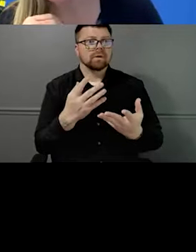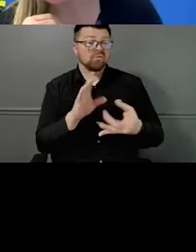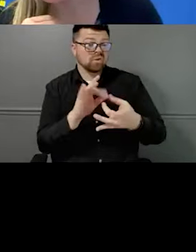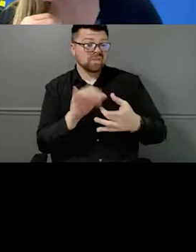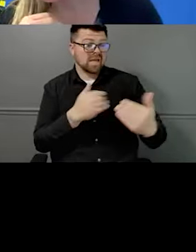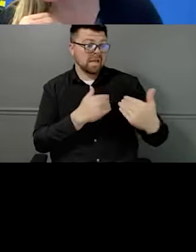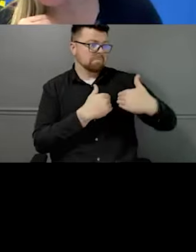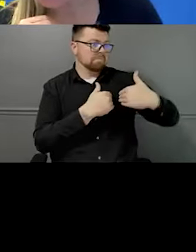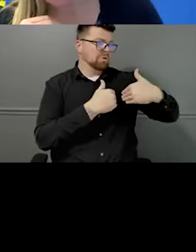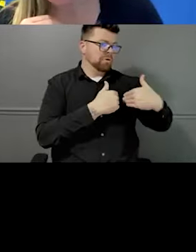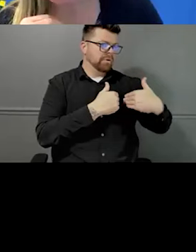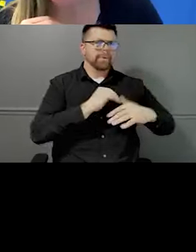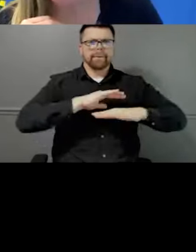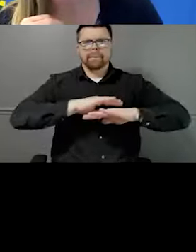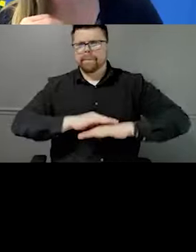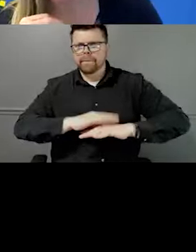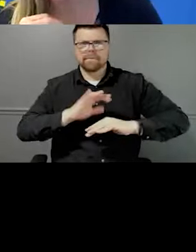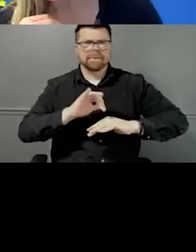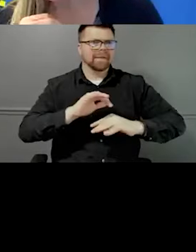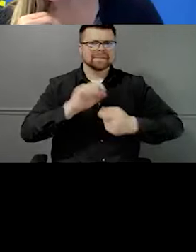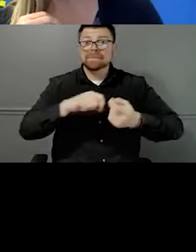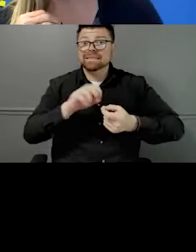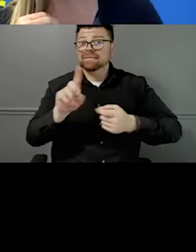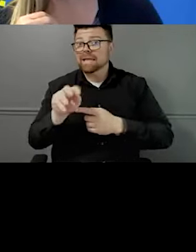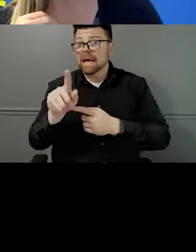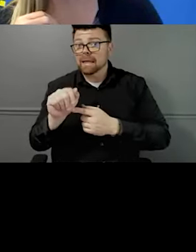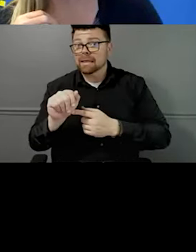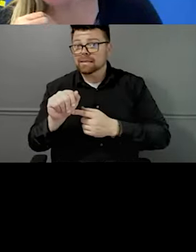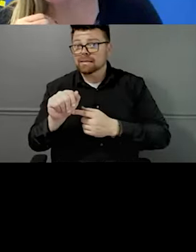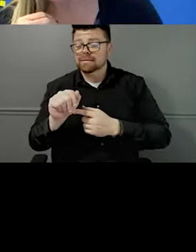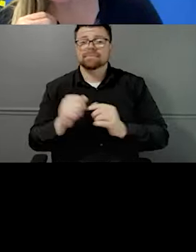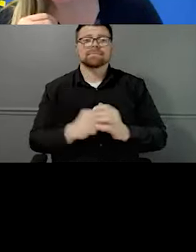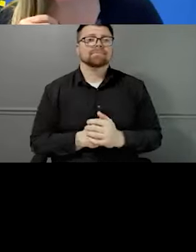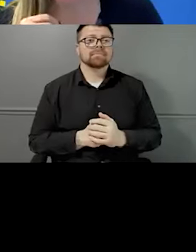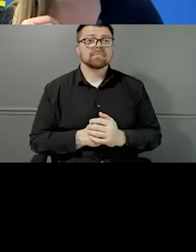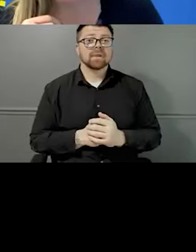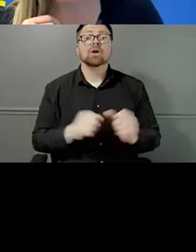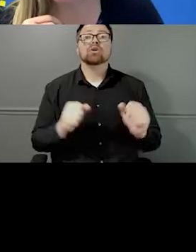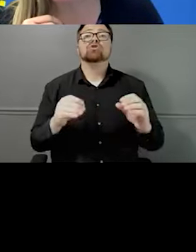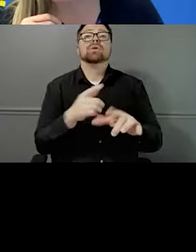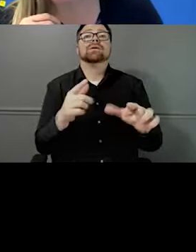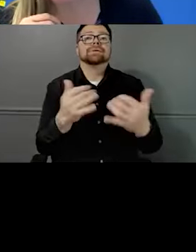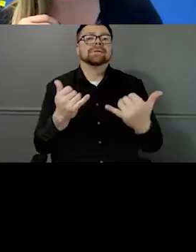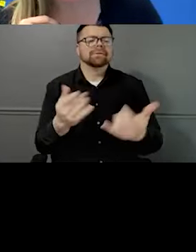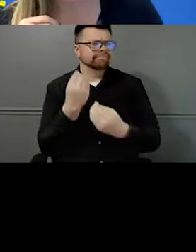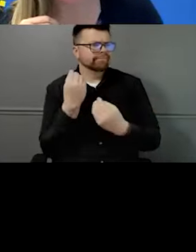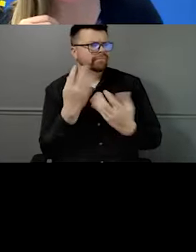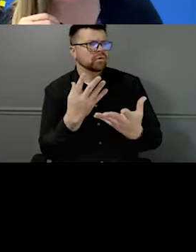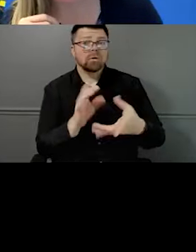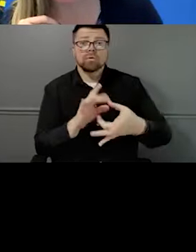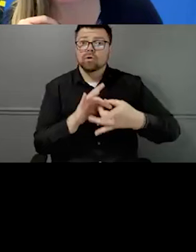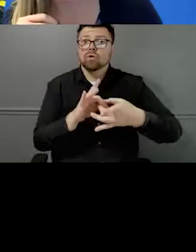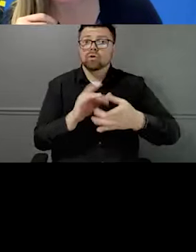with this particular data element. The language now says, with regard to professional appointments,